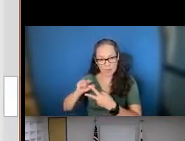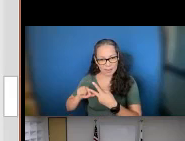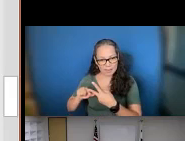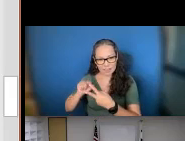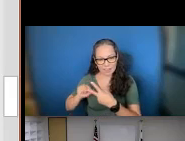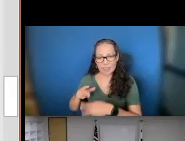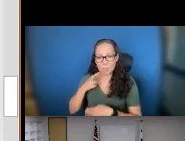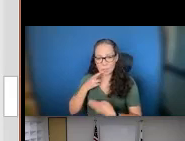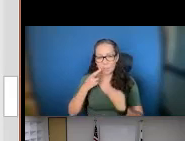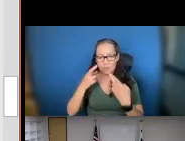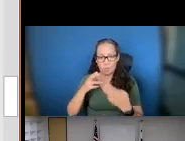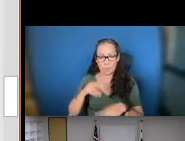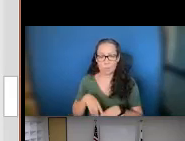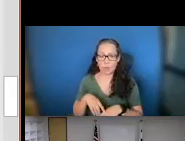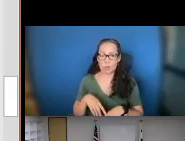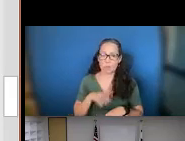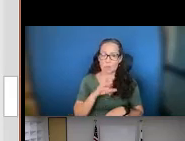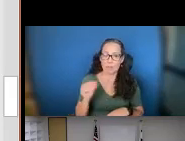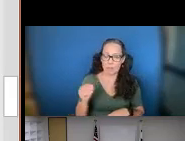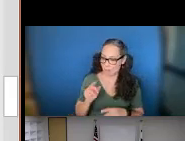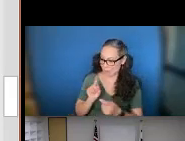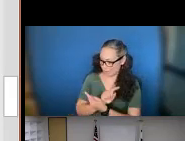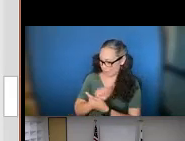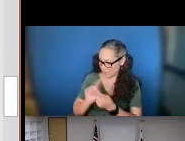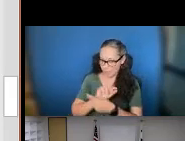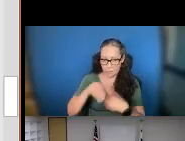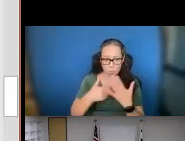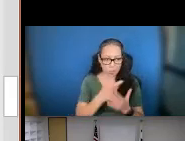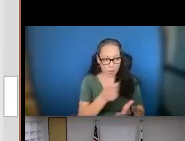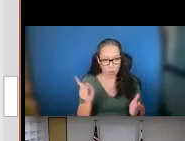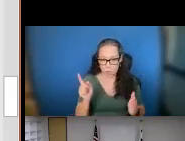the business plan and then have been able to meet with all of you several times throughout the year